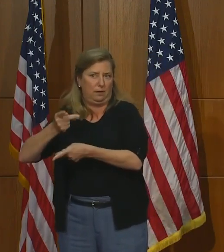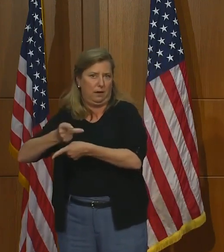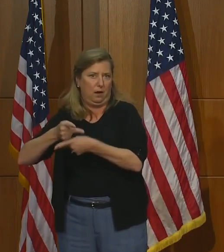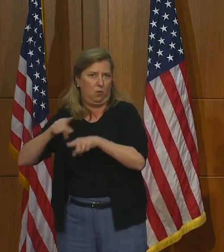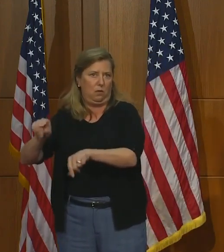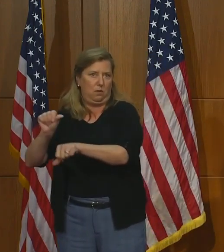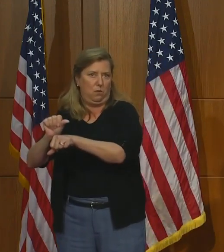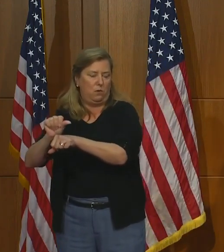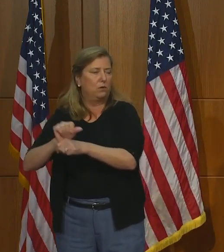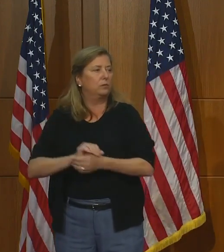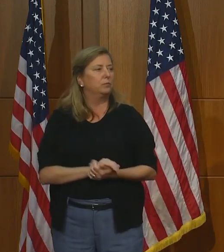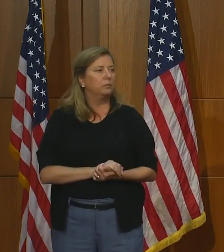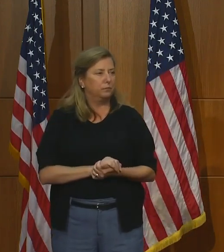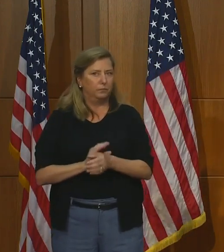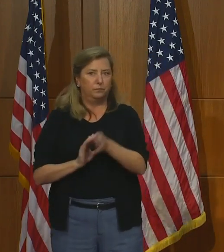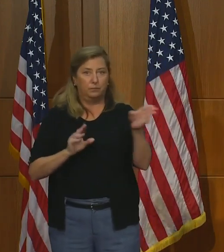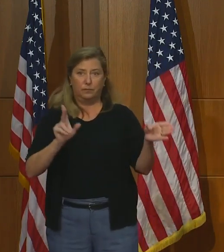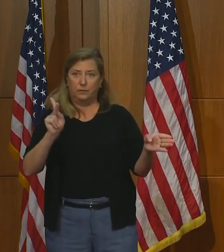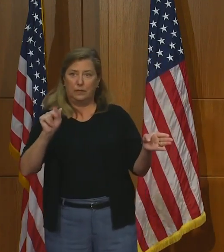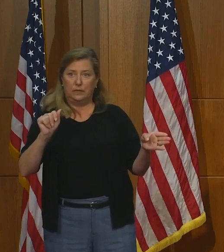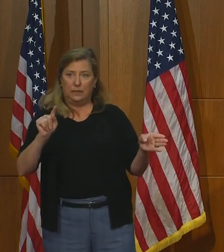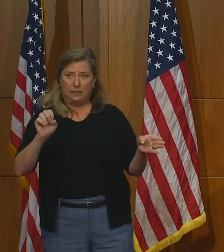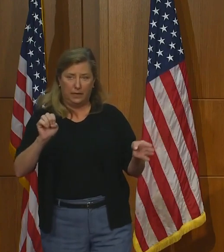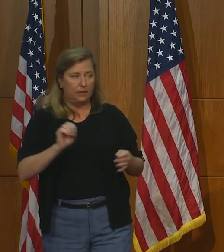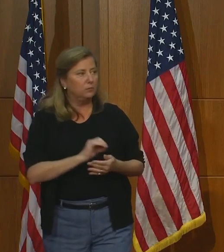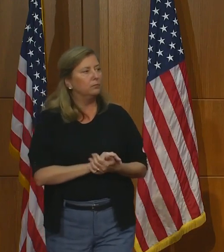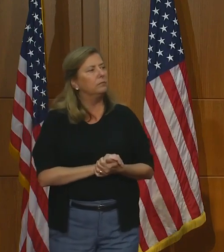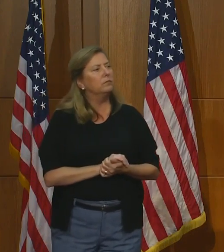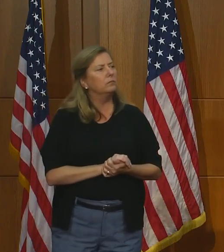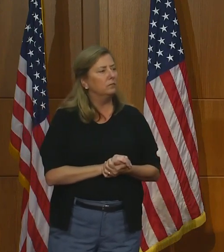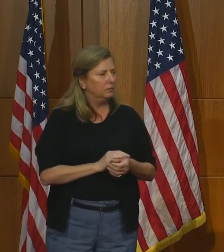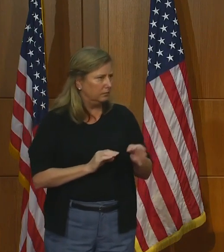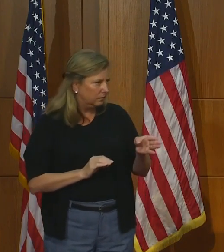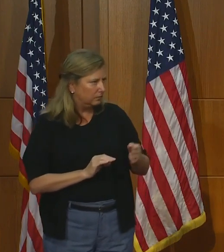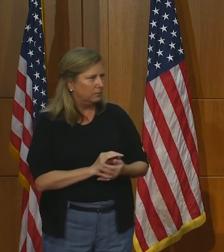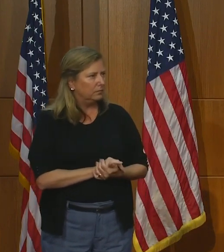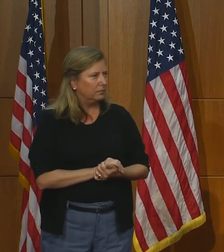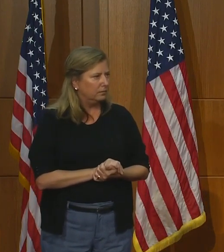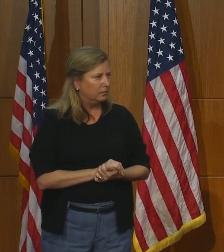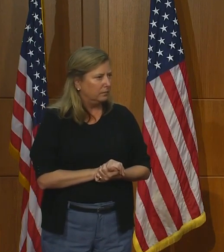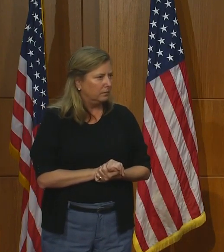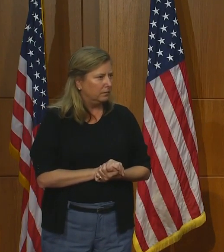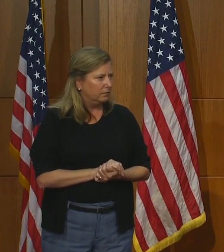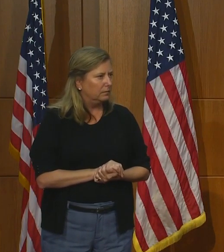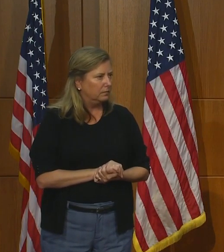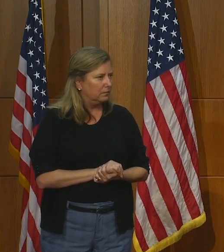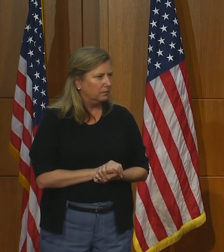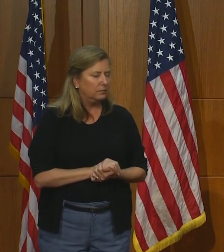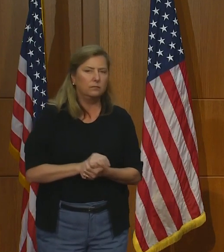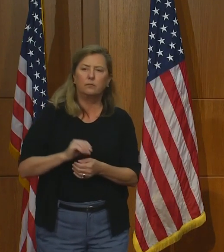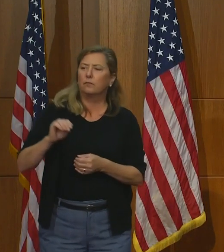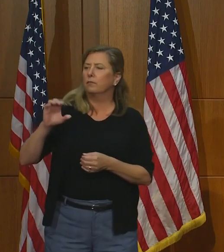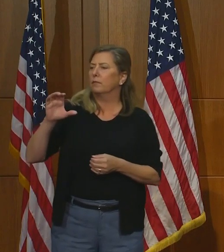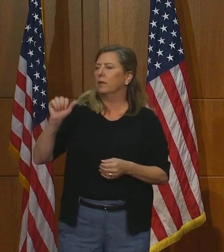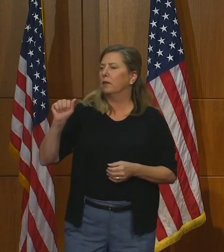OPTIONS FOR CHILDCARE THANK YOU GOVERNOR. I WAS WONDERING IF